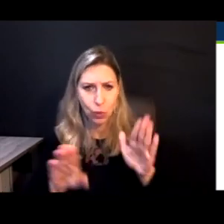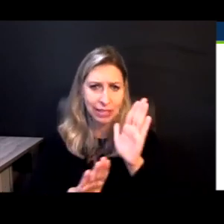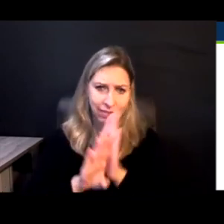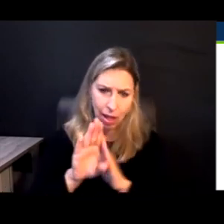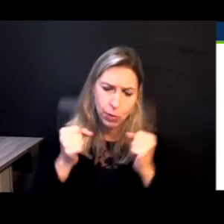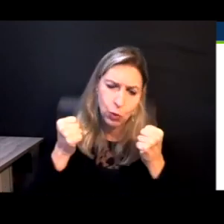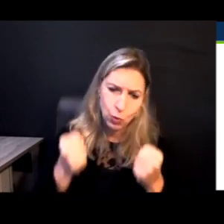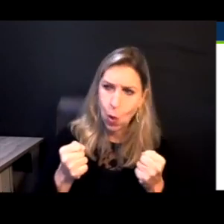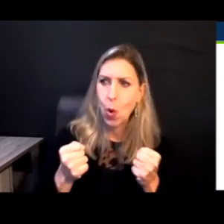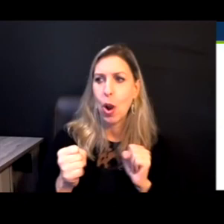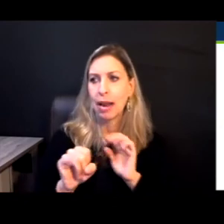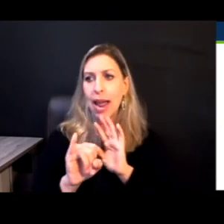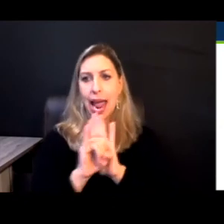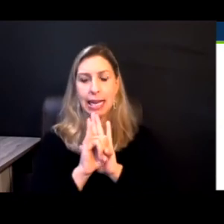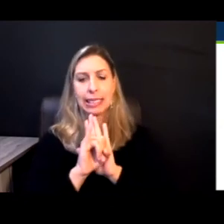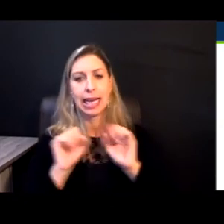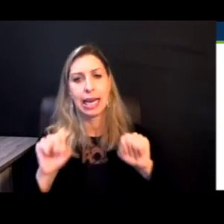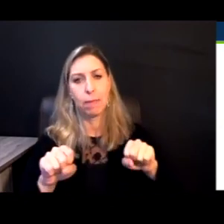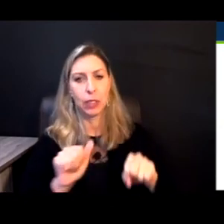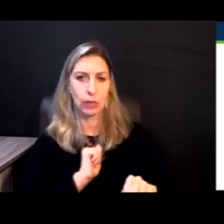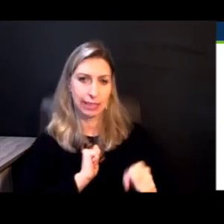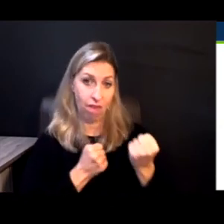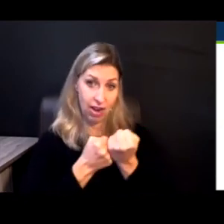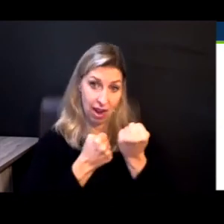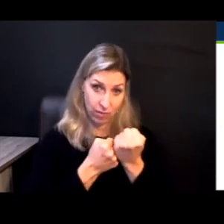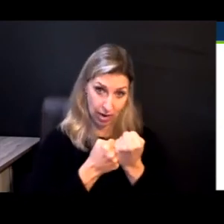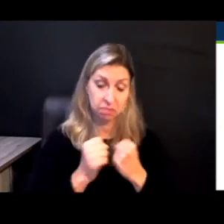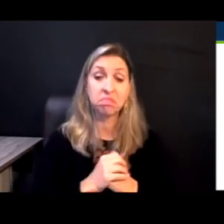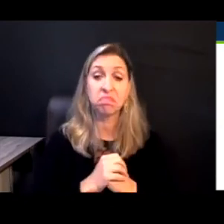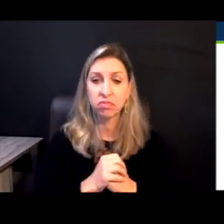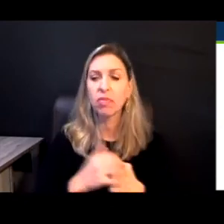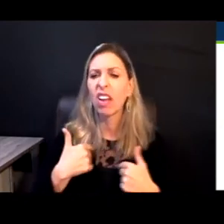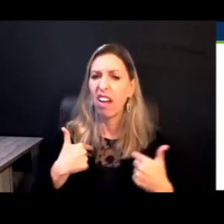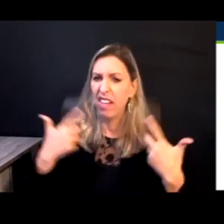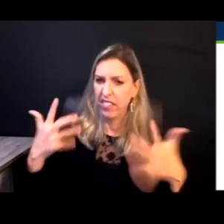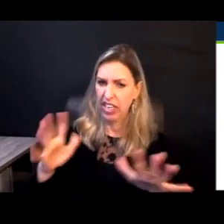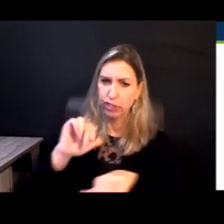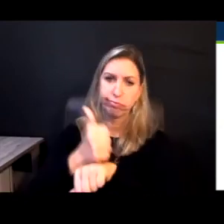a strong identity and ability to self-advocate.